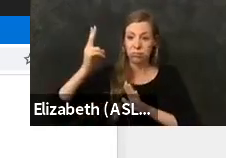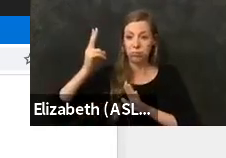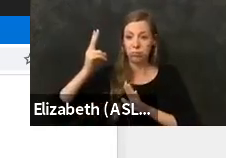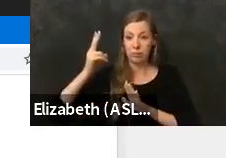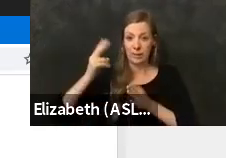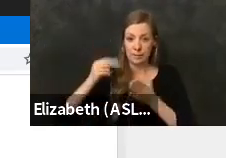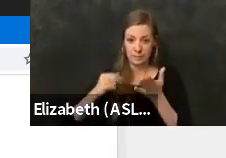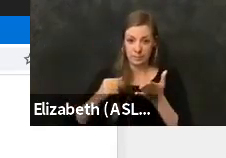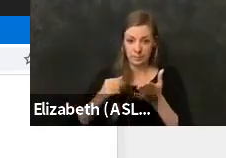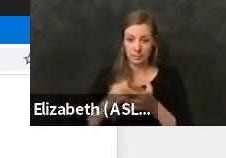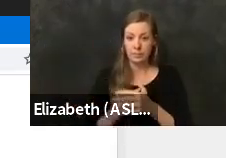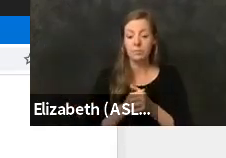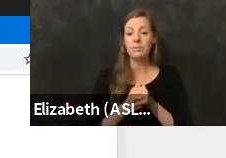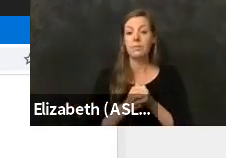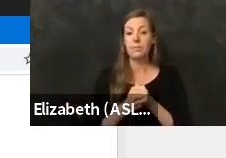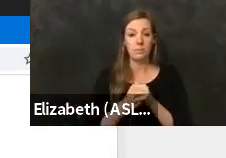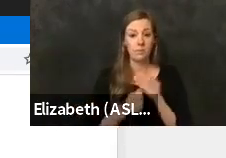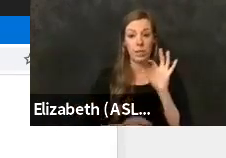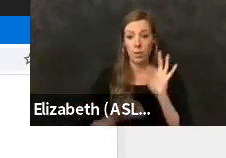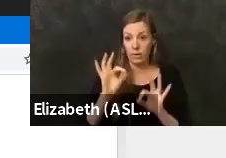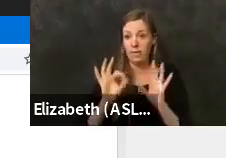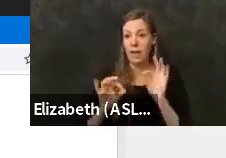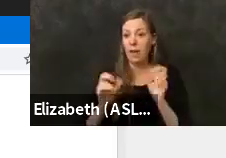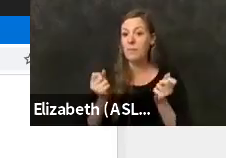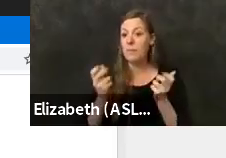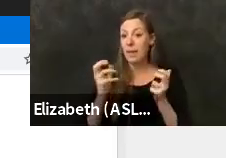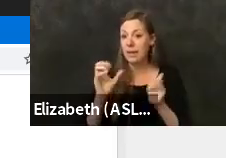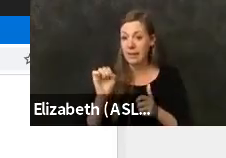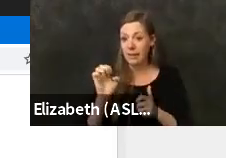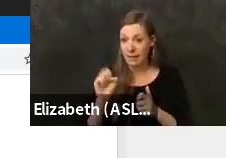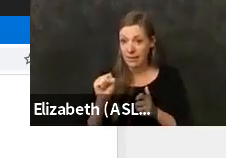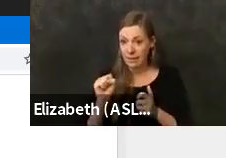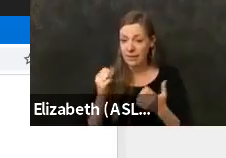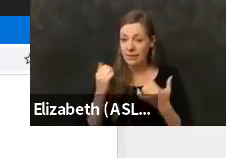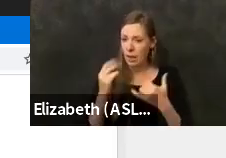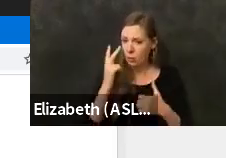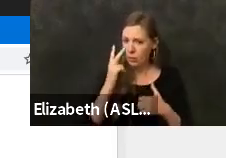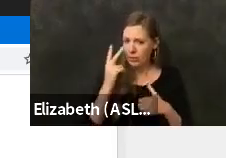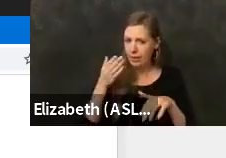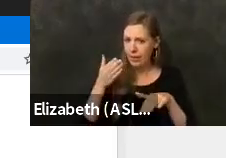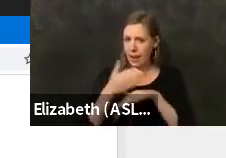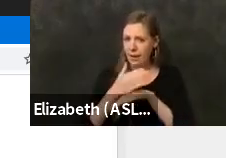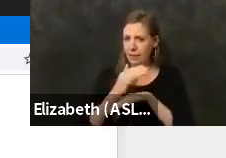And we found a lot of cases and now you can see after January 1st that